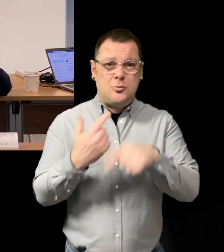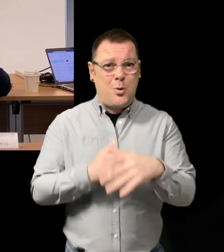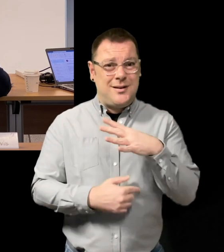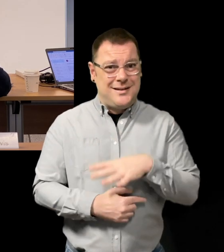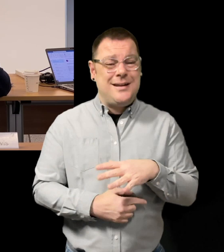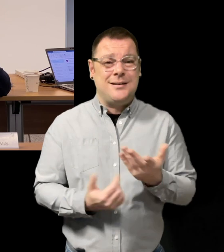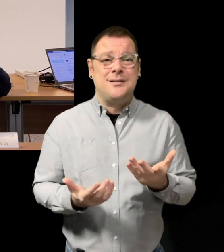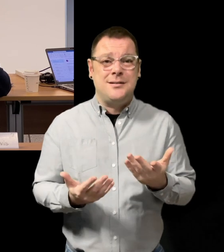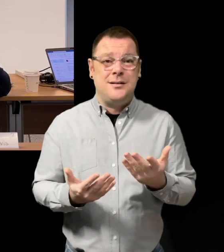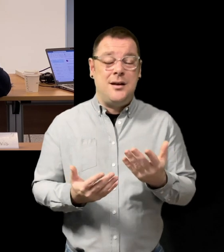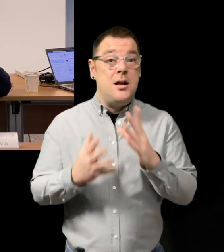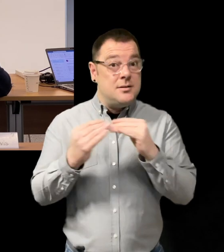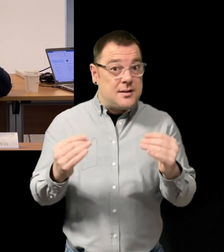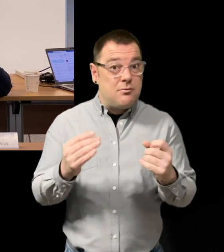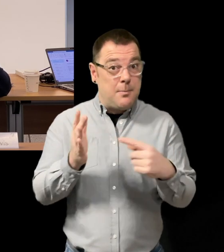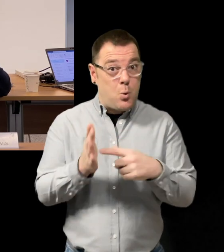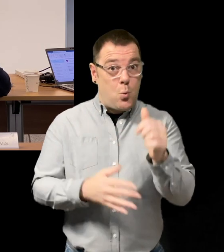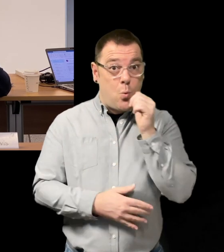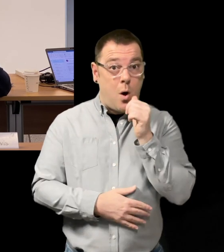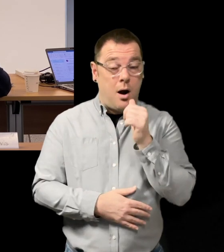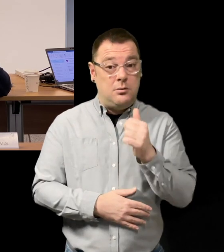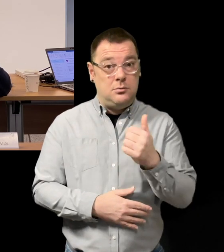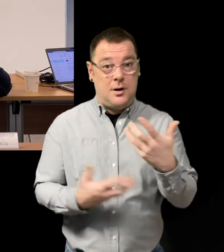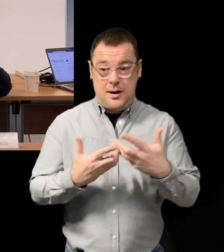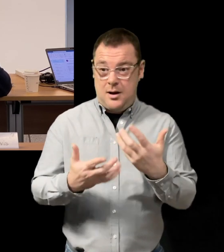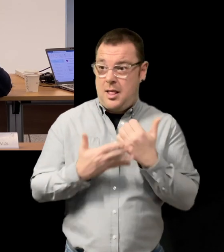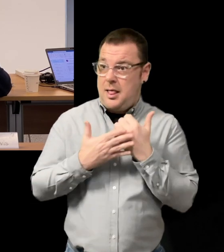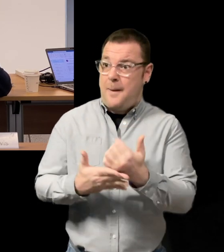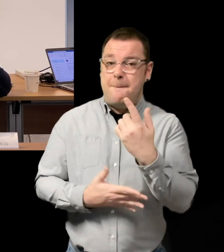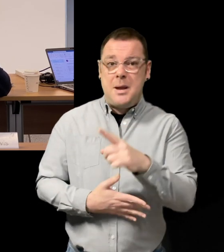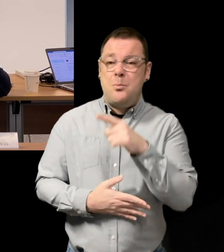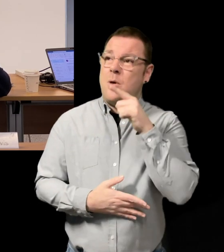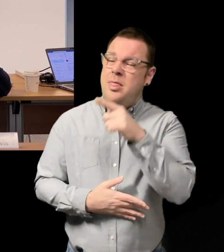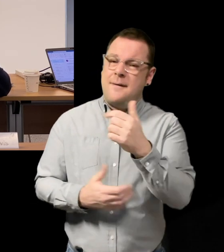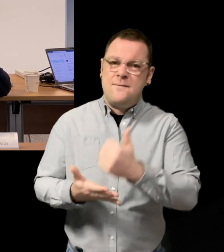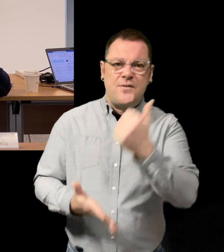It is important to note Surrey’s particular role in helping the people of that great country.